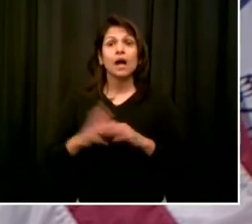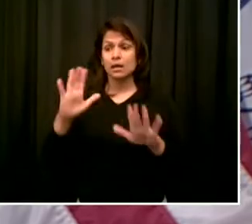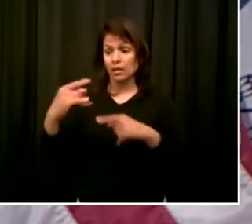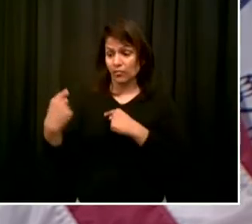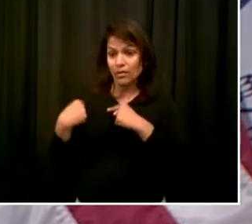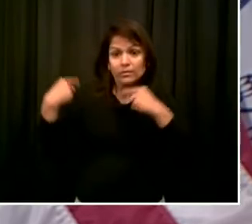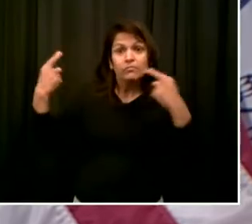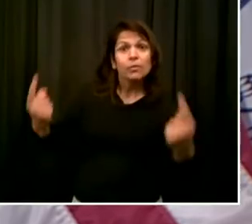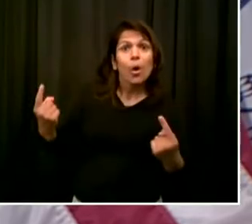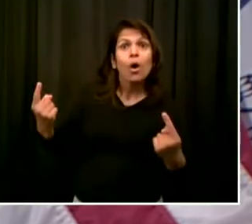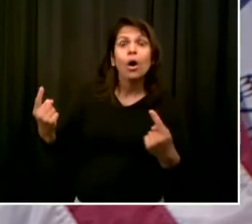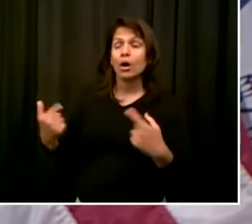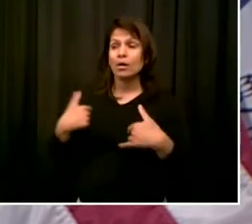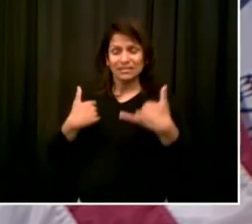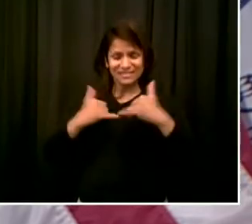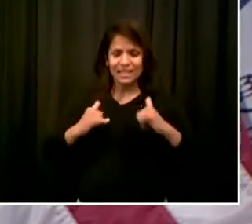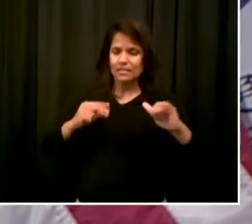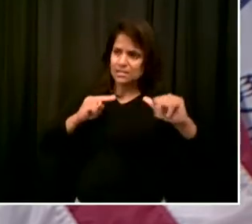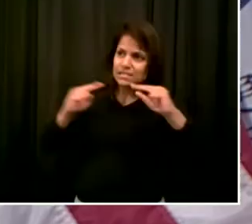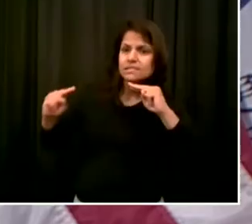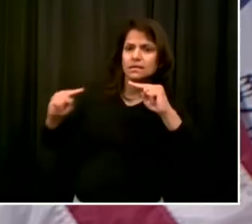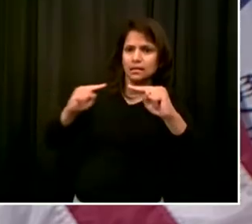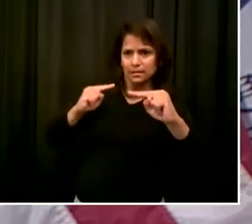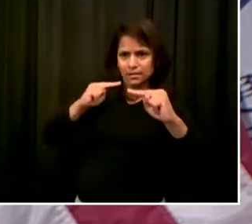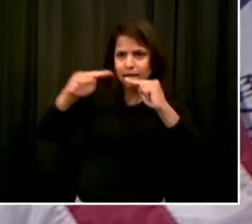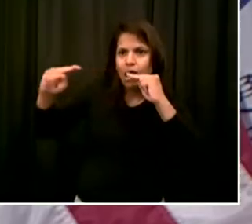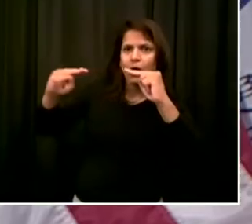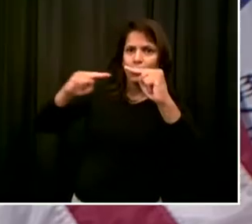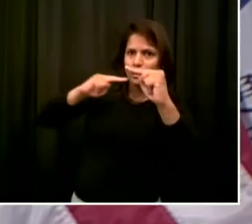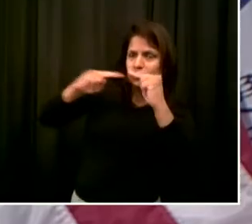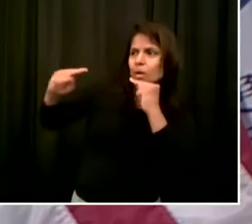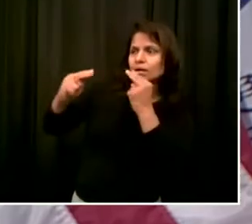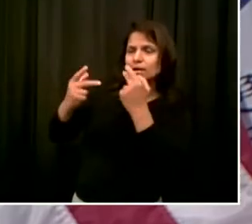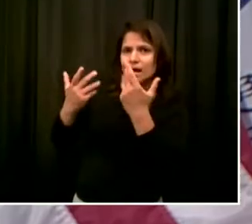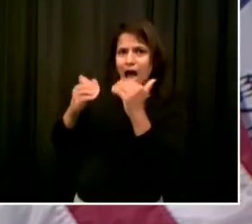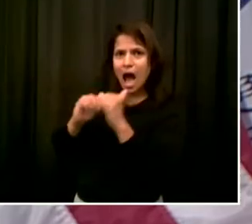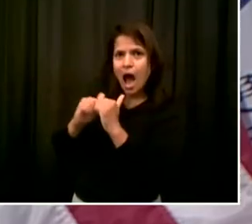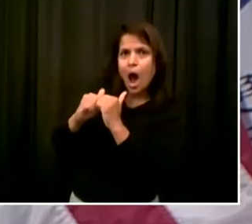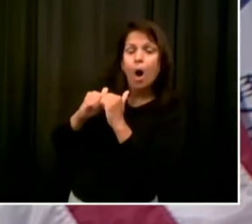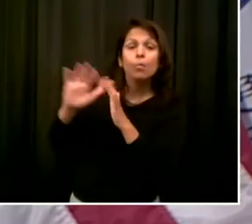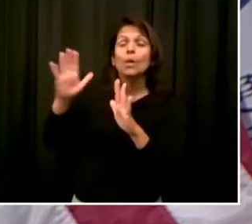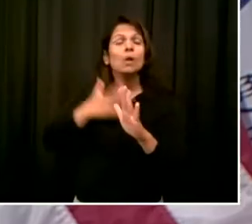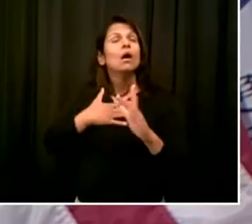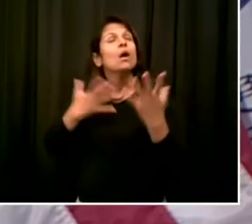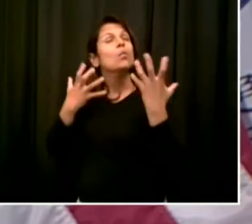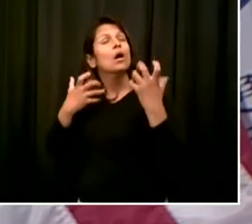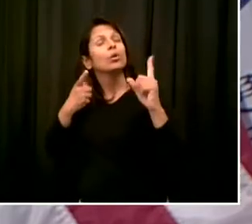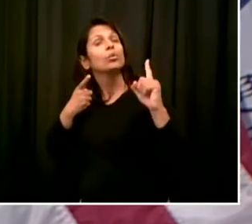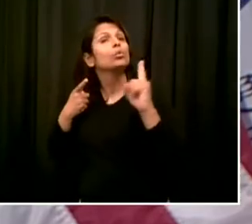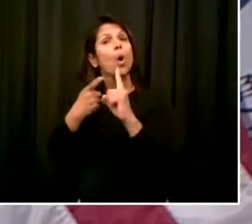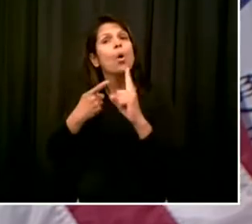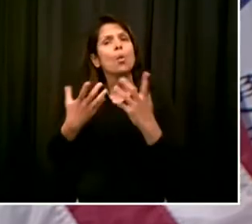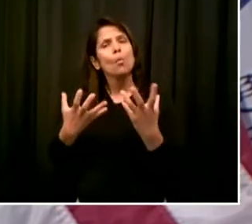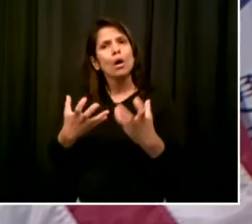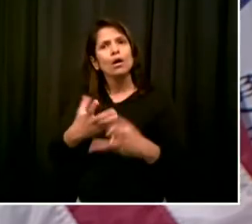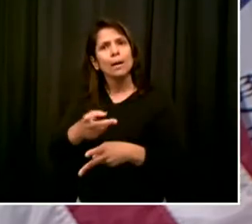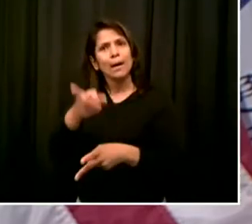THE SPECIFICS AND HOW WE GOT THERE BUT I HAVE BEEN A STICKLER FOR EVERY MORNING, FOR